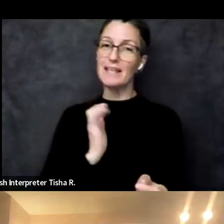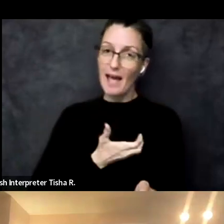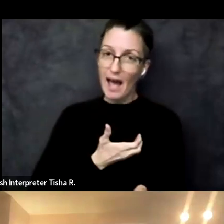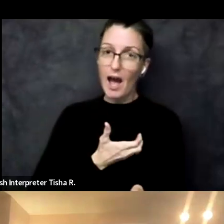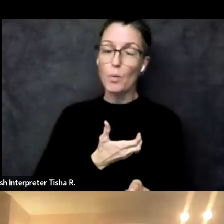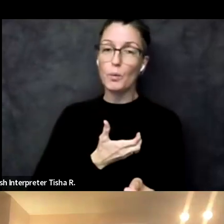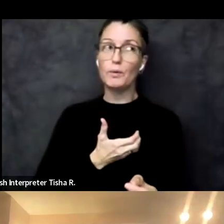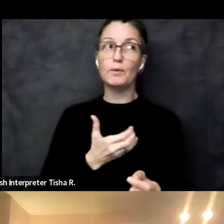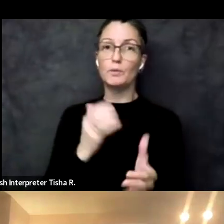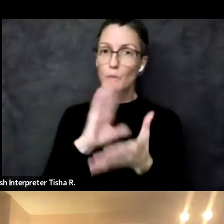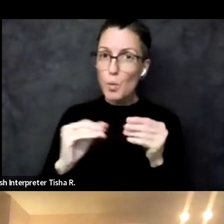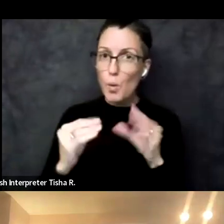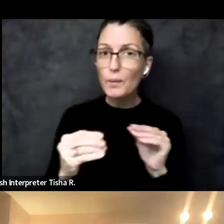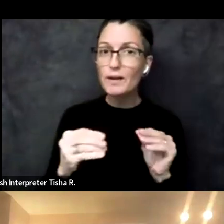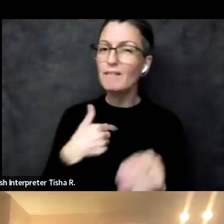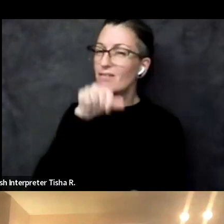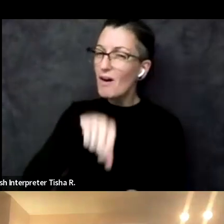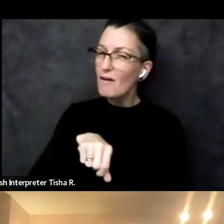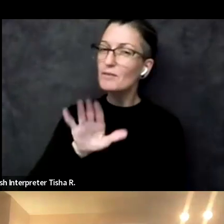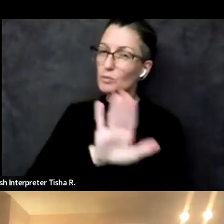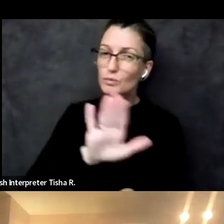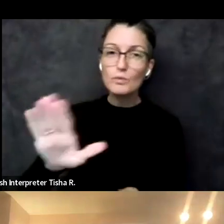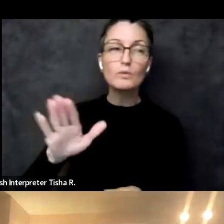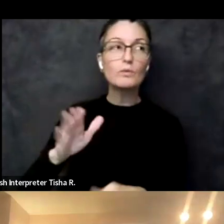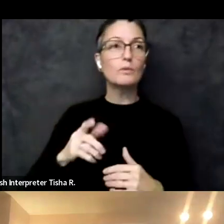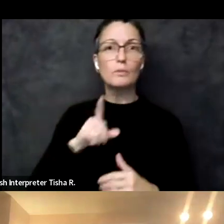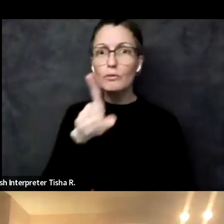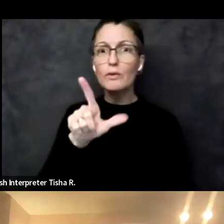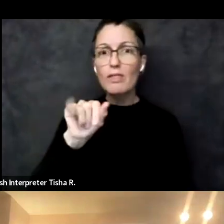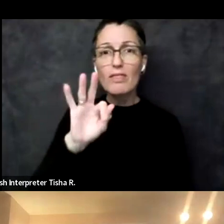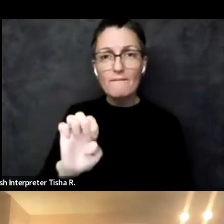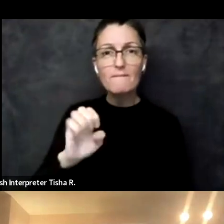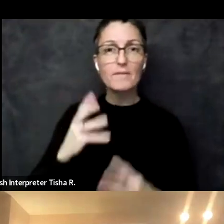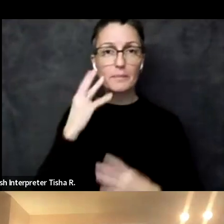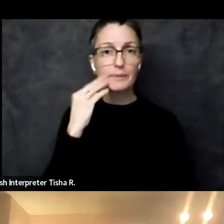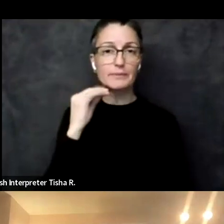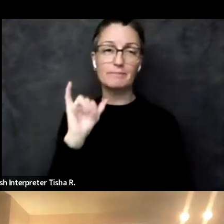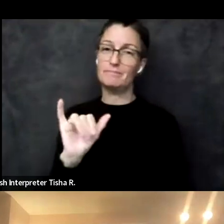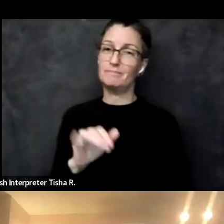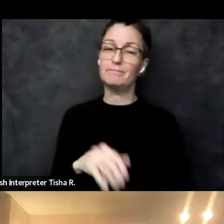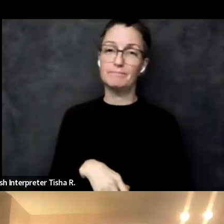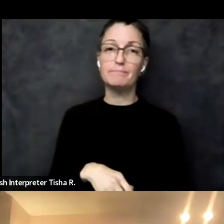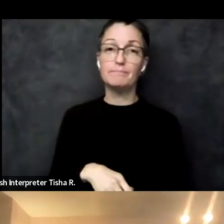We get to share our own lived experiences. and so, you know, this collective is really hoping